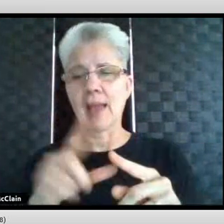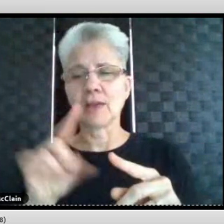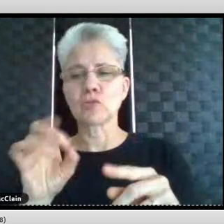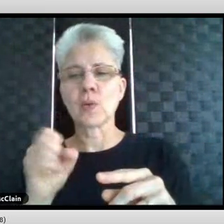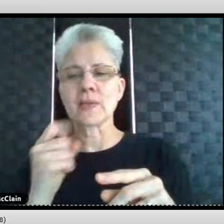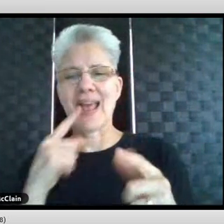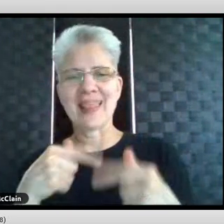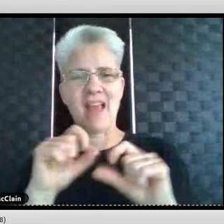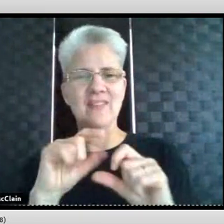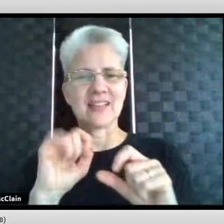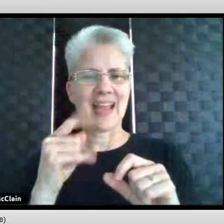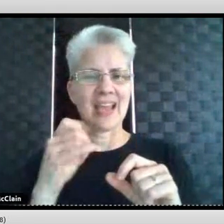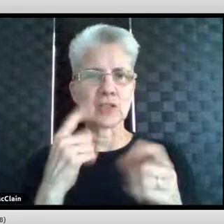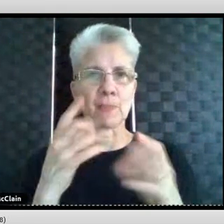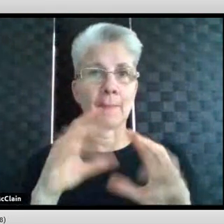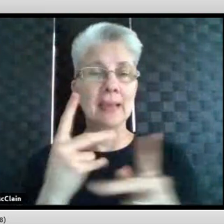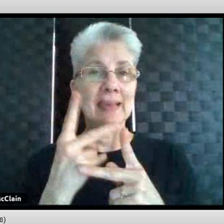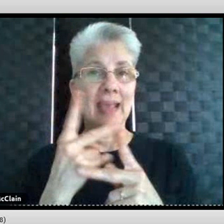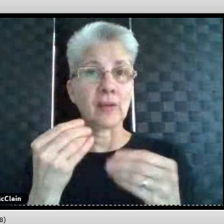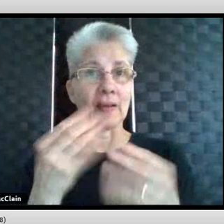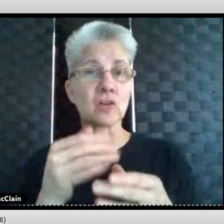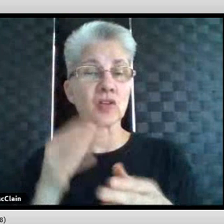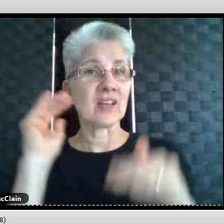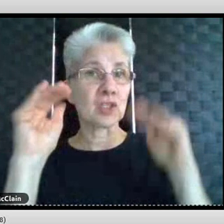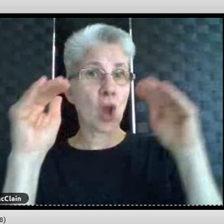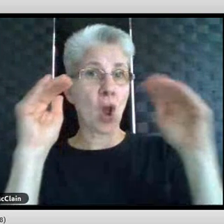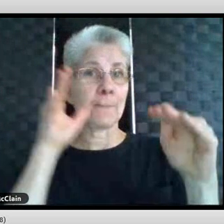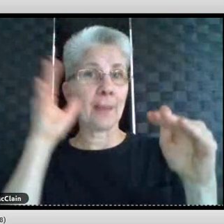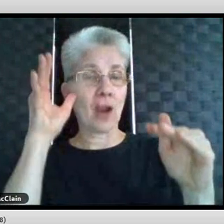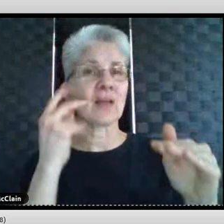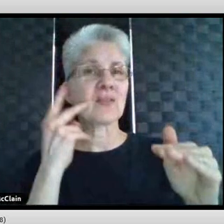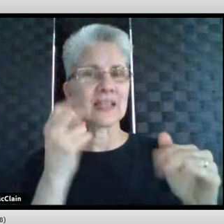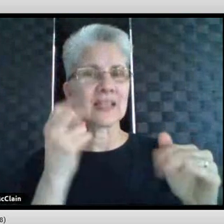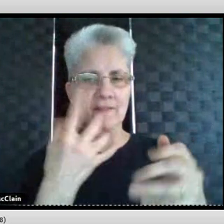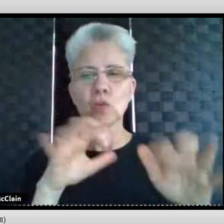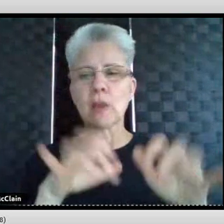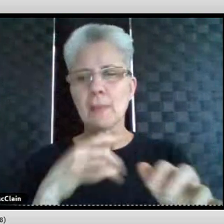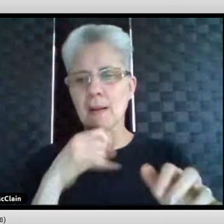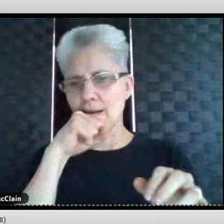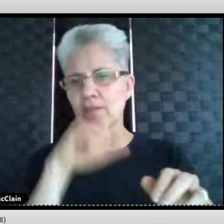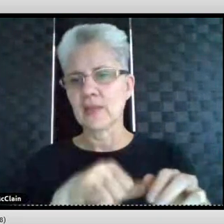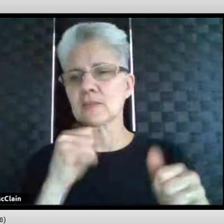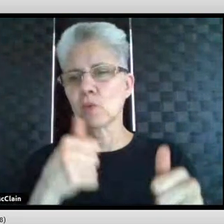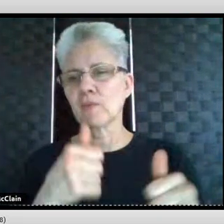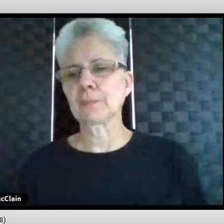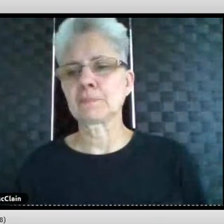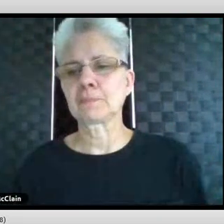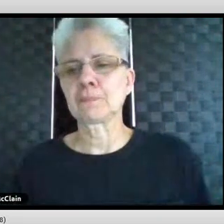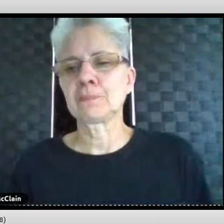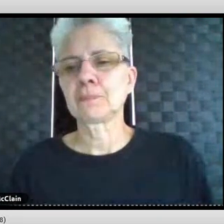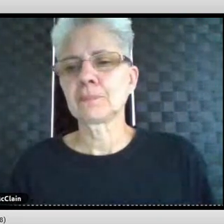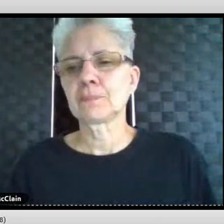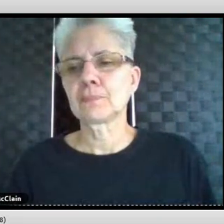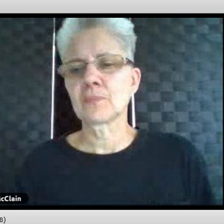Maybe caregivers of adult parents. I see several of you typing. I love this, love this, love this. You all are so good at this. Thank you --